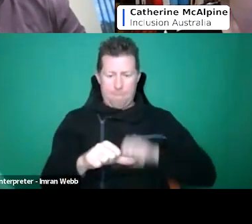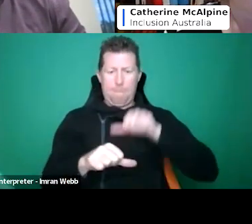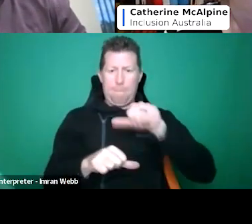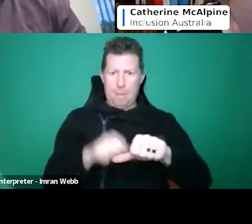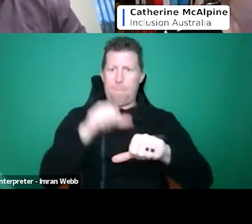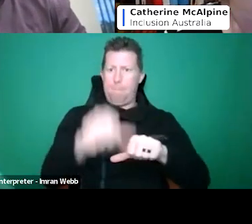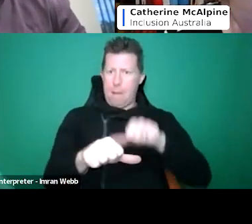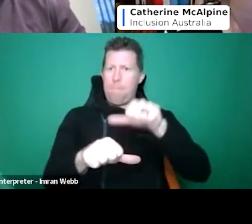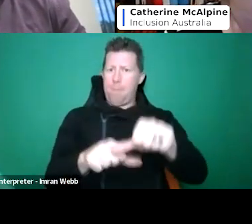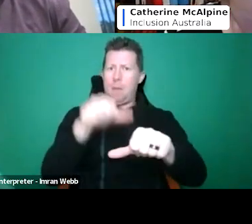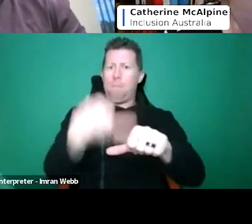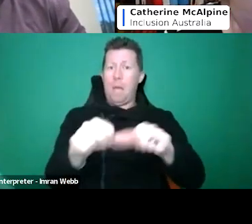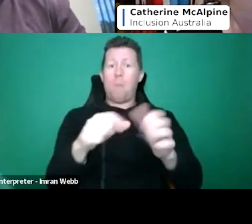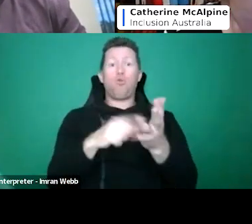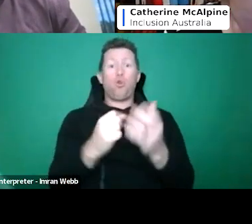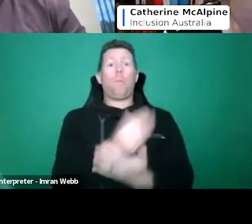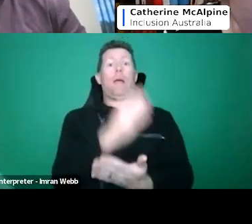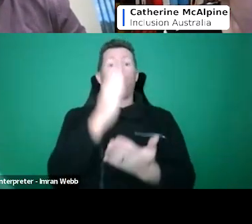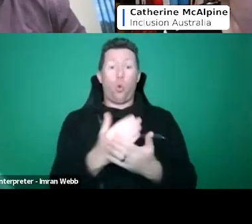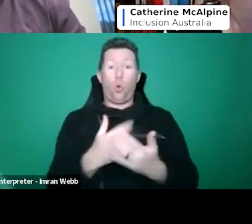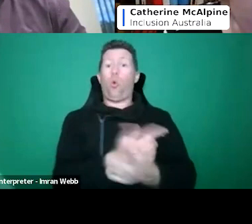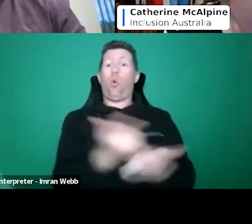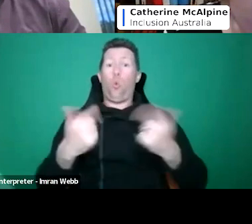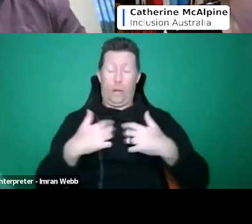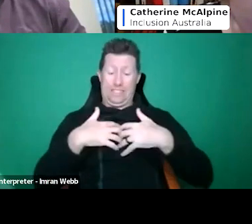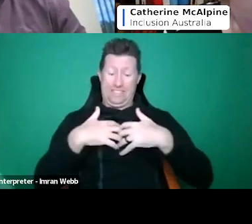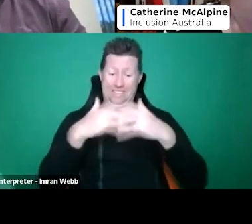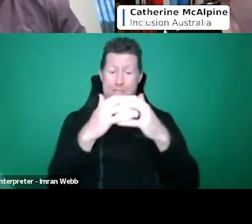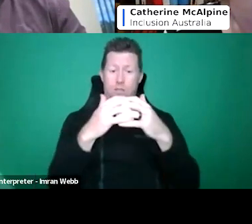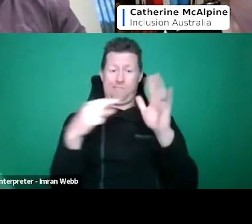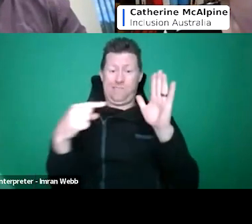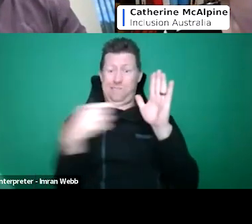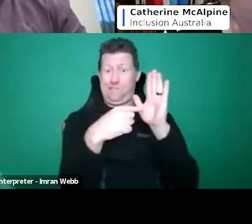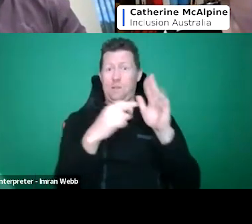to ensure that what we have is a policy framework